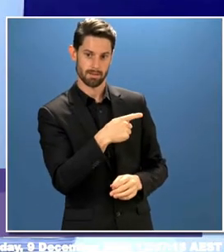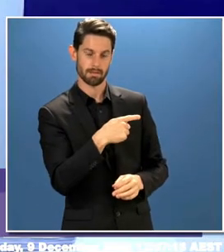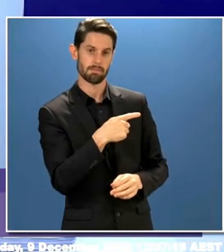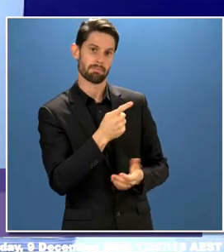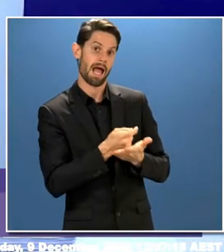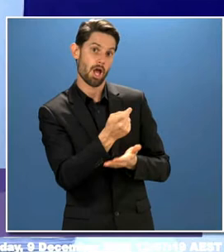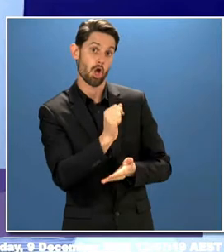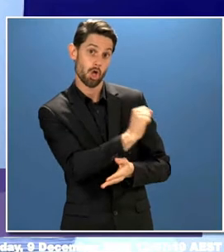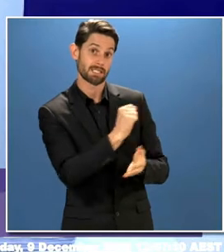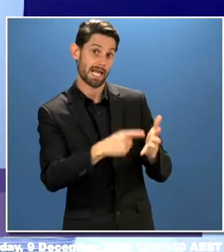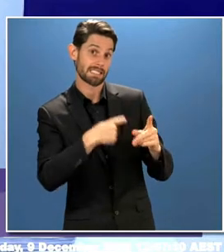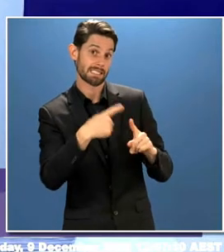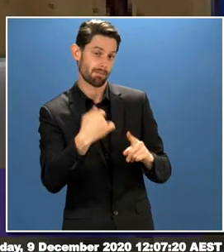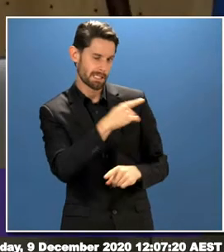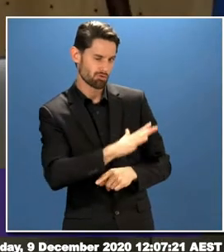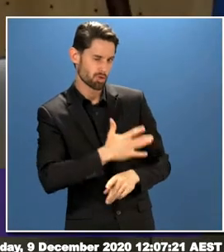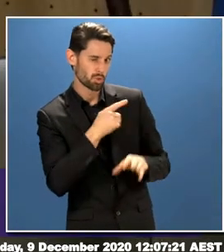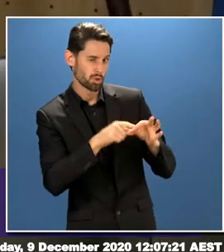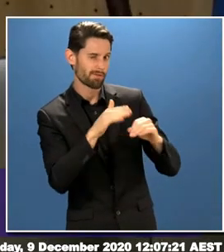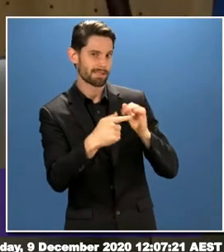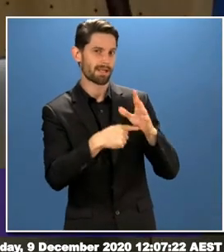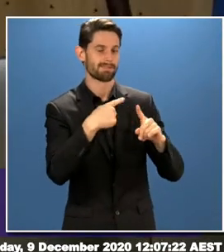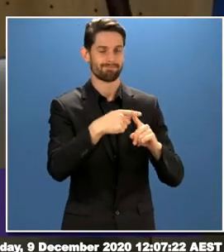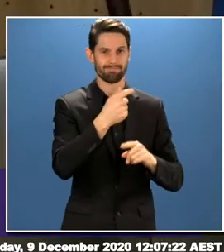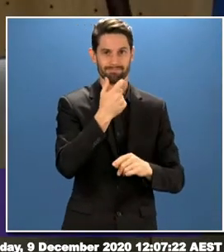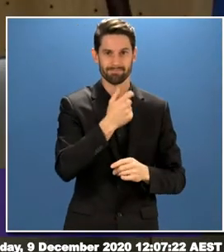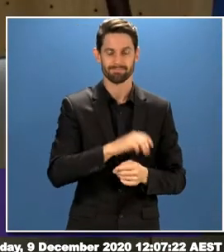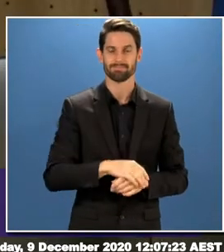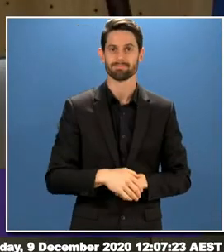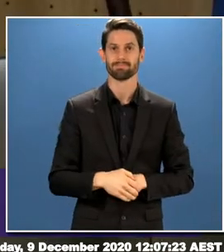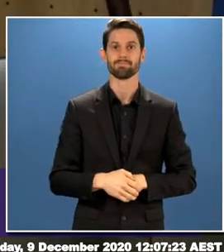Mr Pini, thank you very much for your evidence, and I must say that